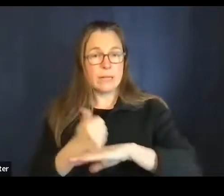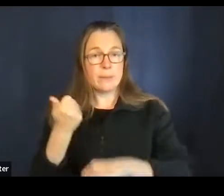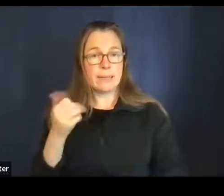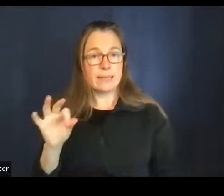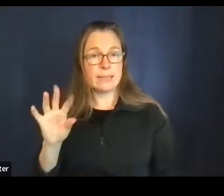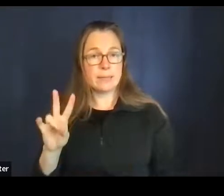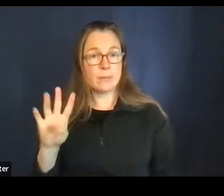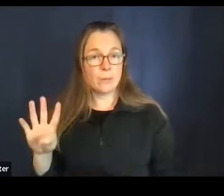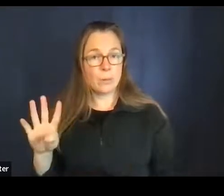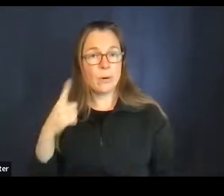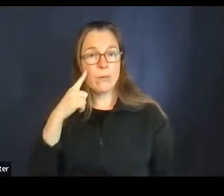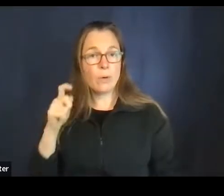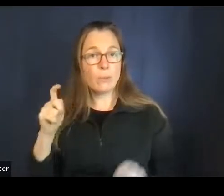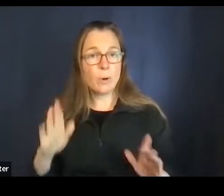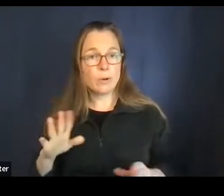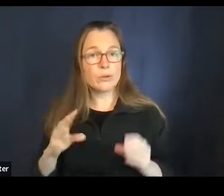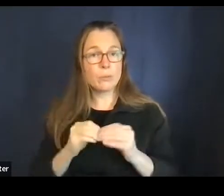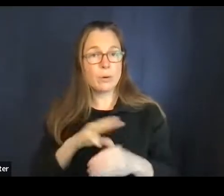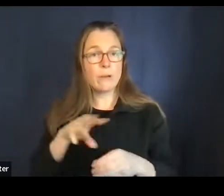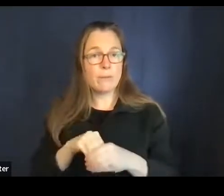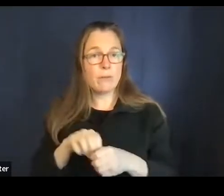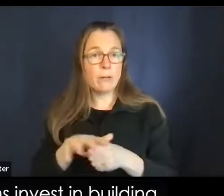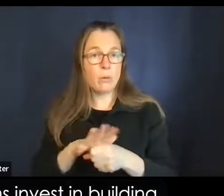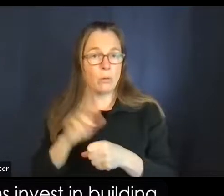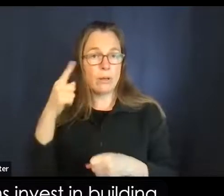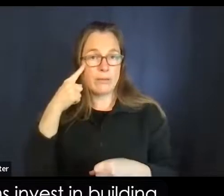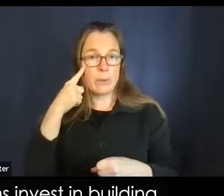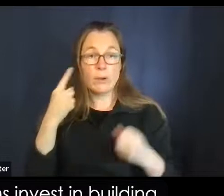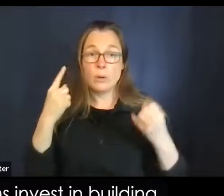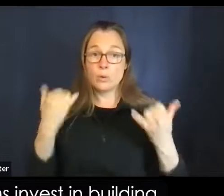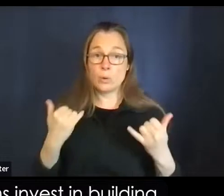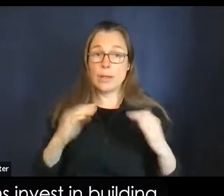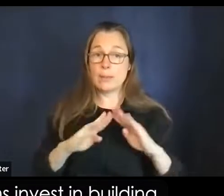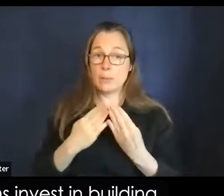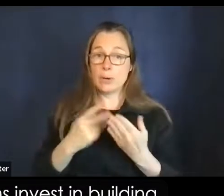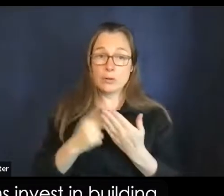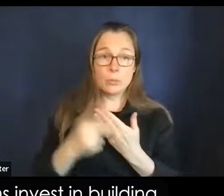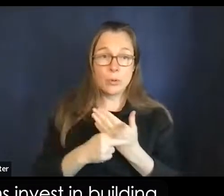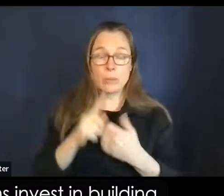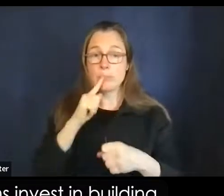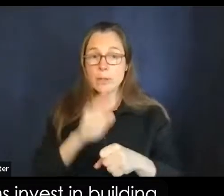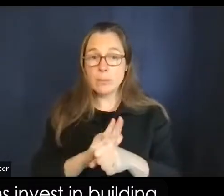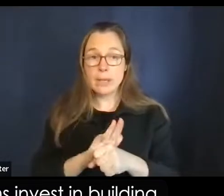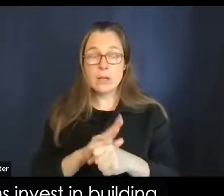as a way for Portlanders to get involved in their local government. Today, our bureau's programs invest in building strong civic engagement,